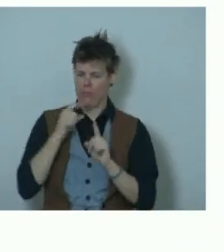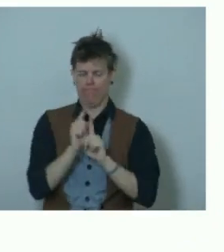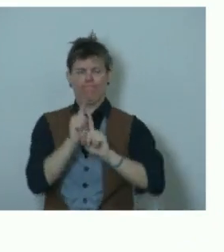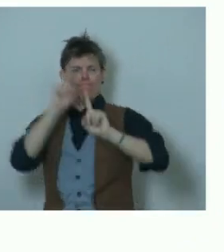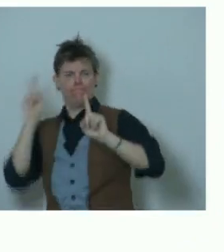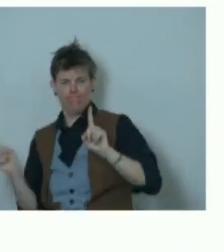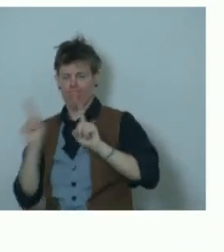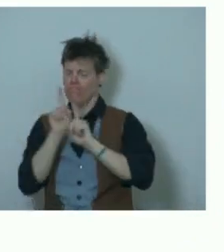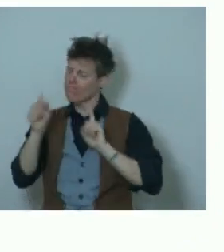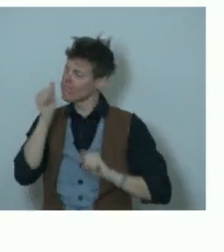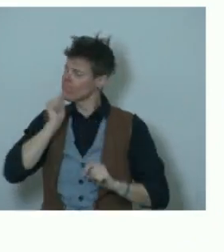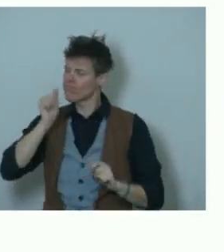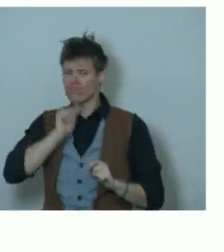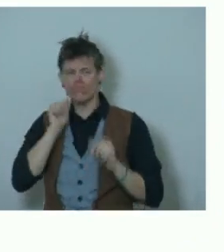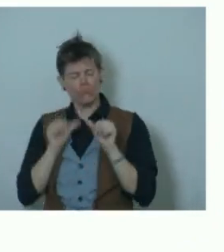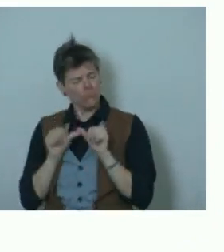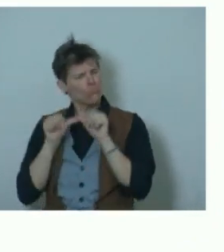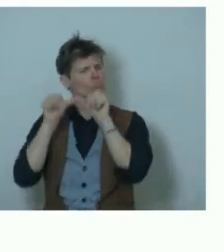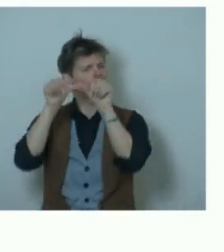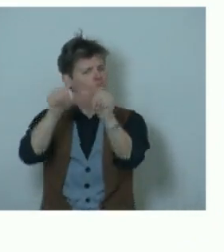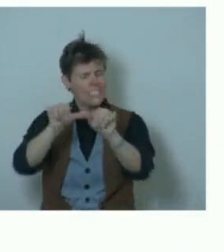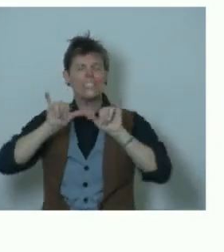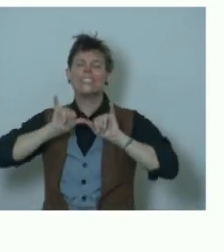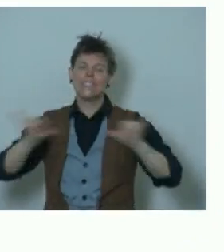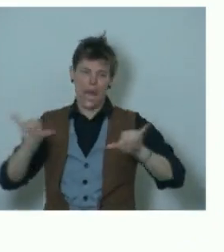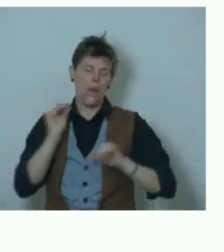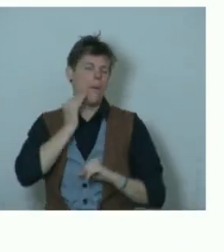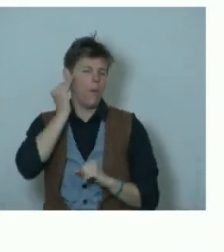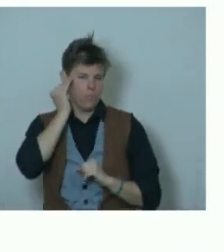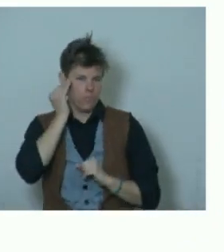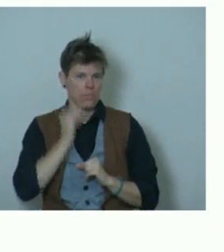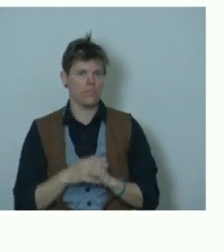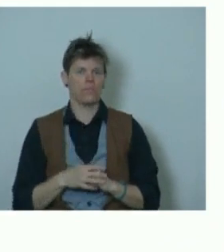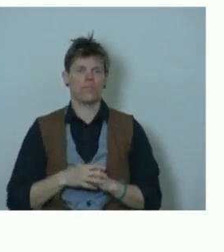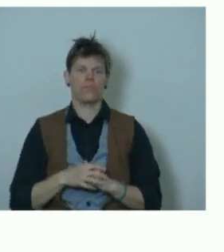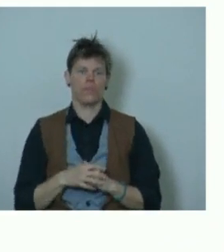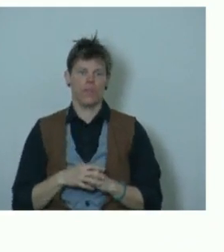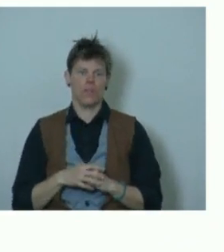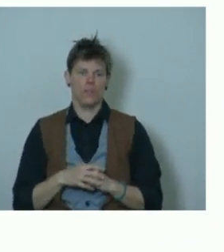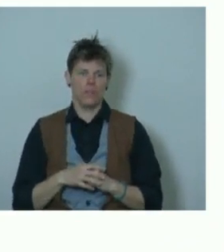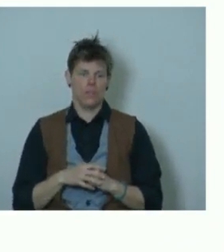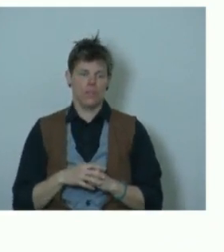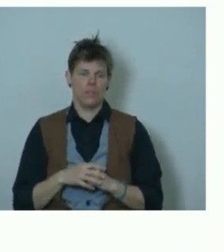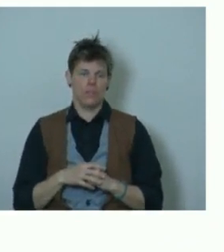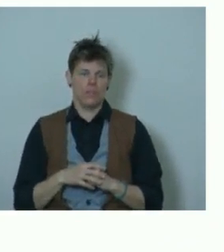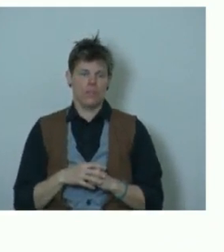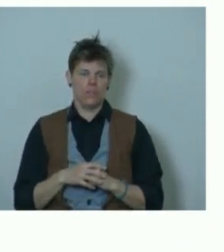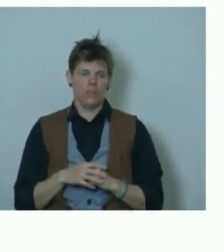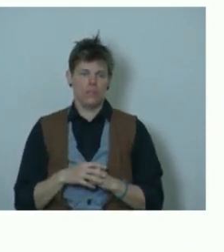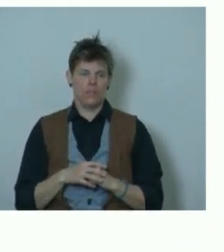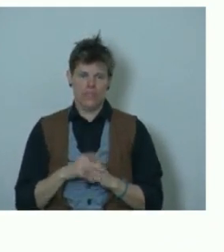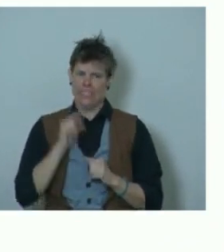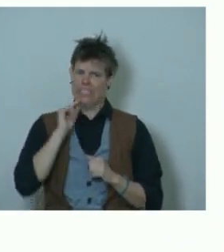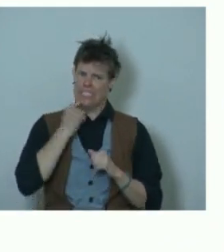SANTA FE SHOULD BE THE MODEL FOR THE REST OF OUR STATE AND HOW TO DO SOCIAL DISTANCING.